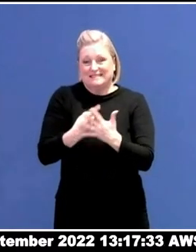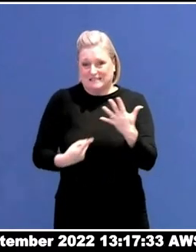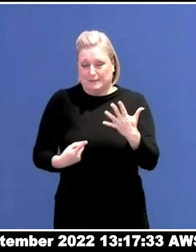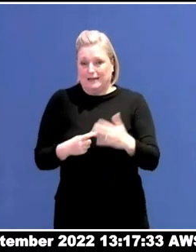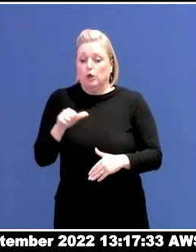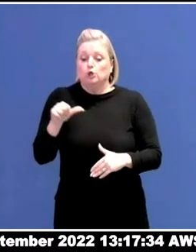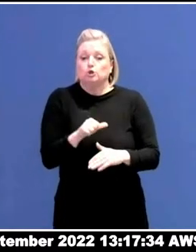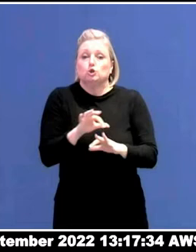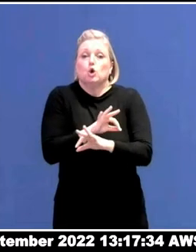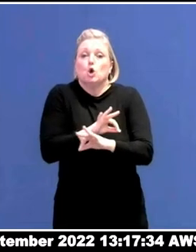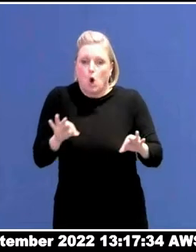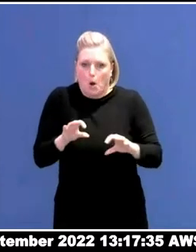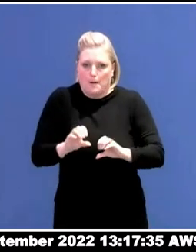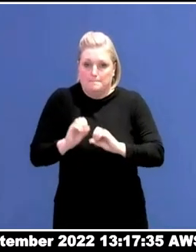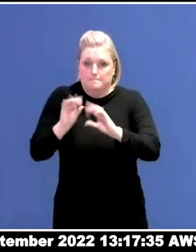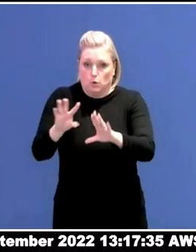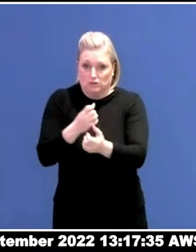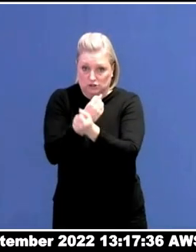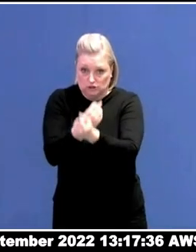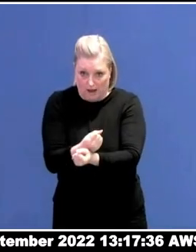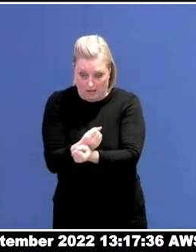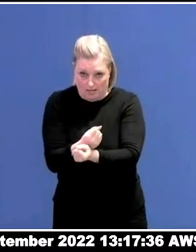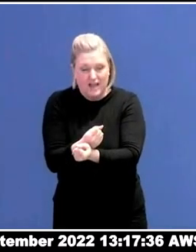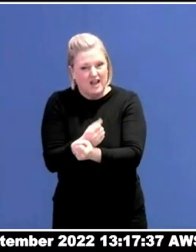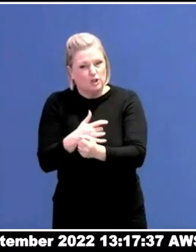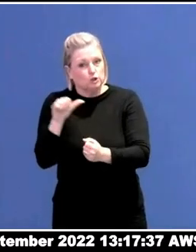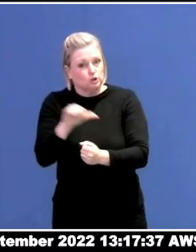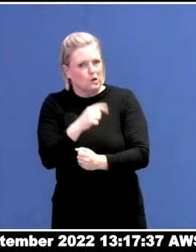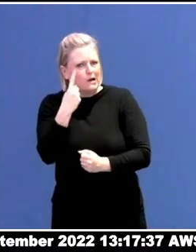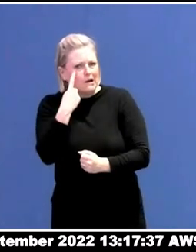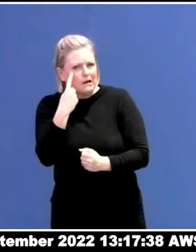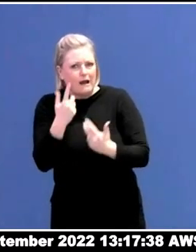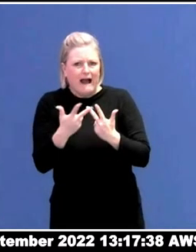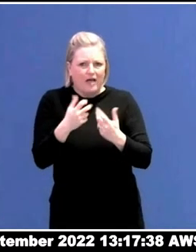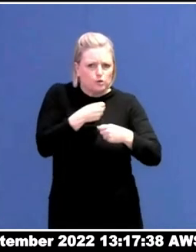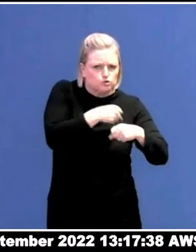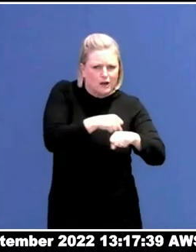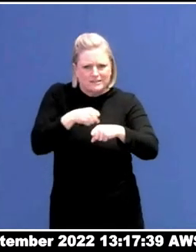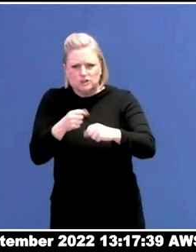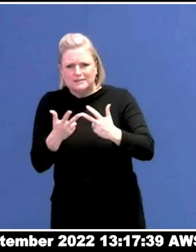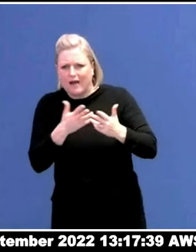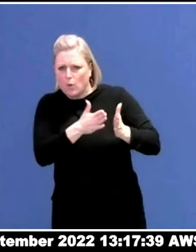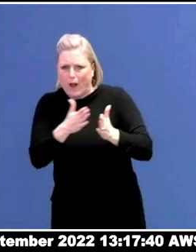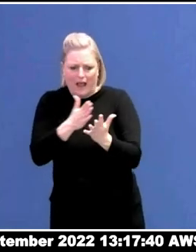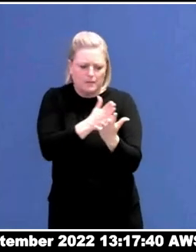setting? MS SHARMA: Absolutely, but I would add a caveat to that.